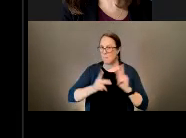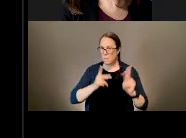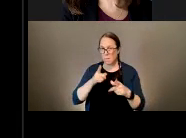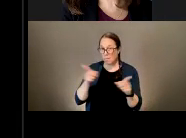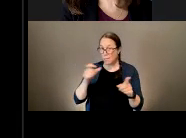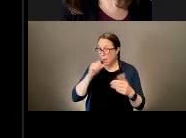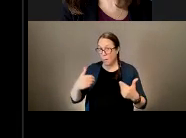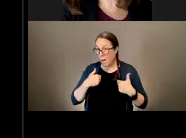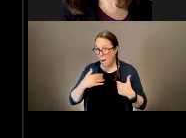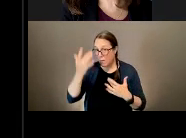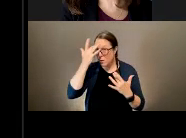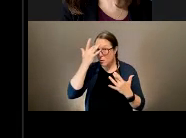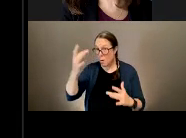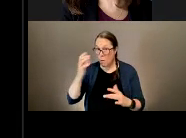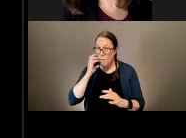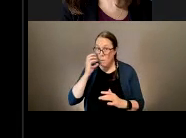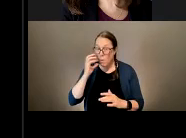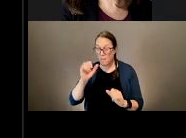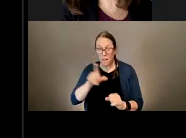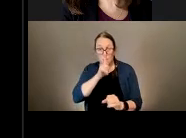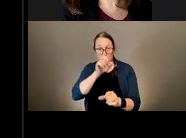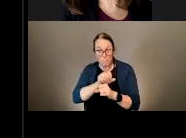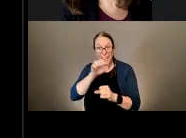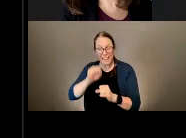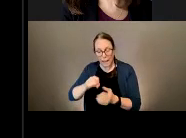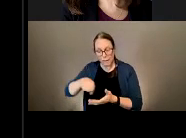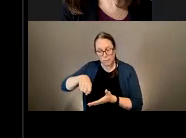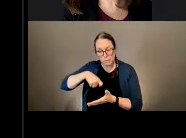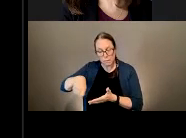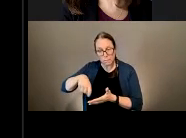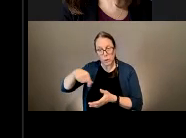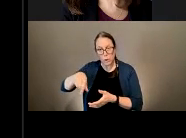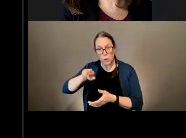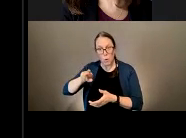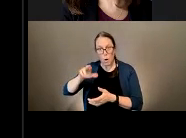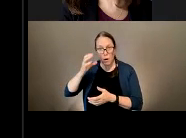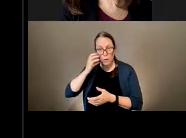Yep. I personally, my phone battery is always about to die and I'm always out of data.